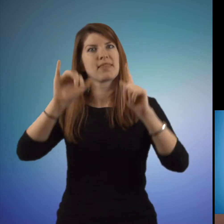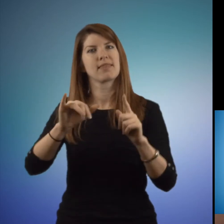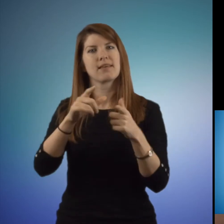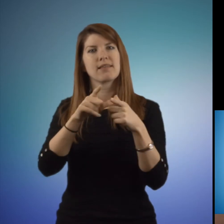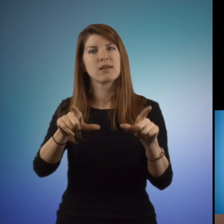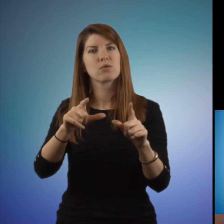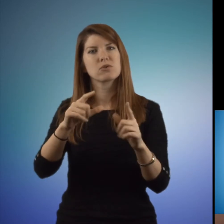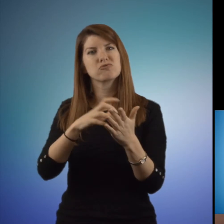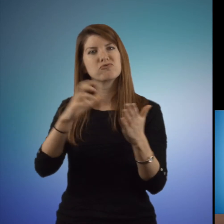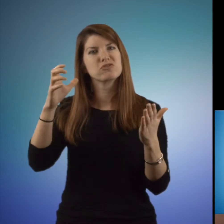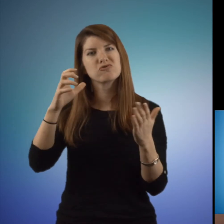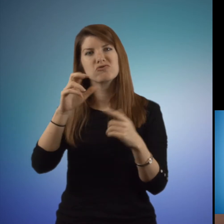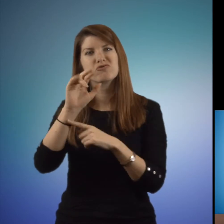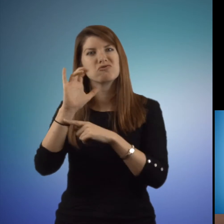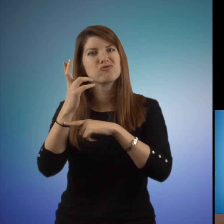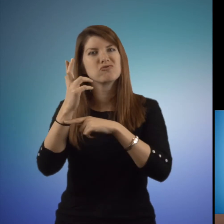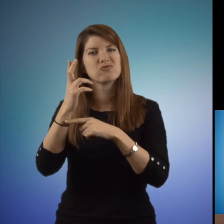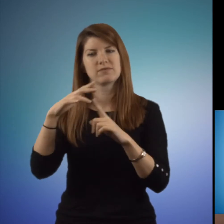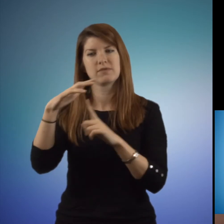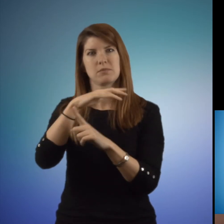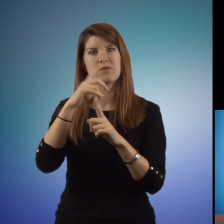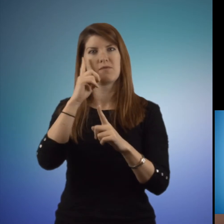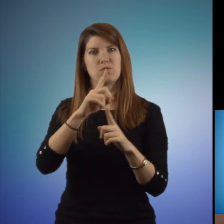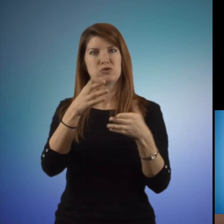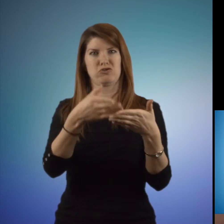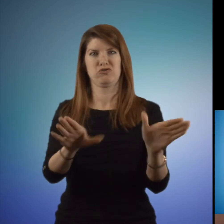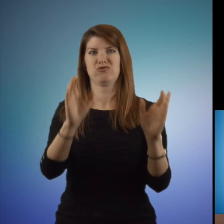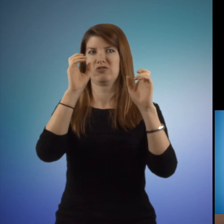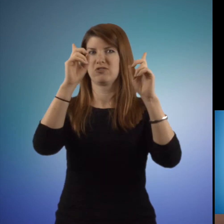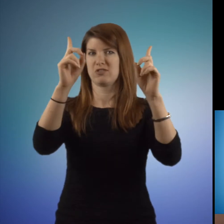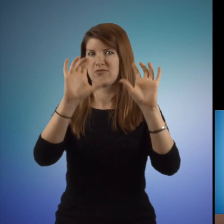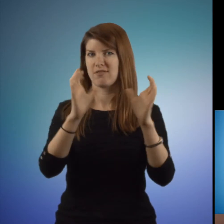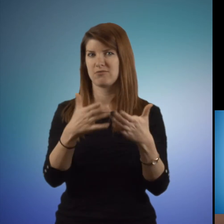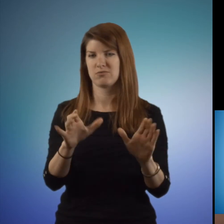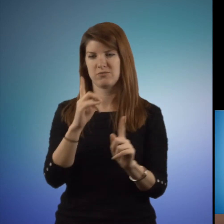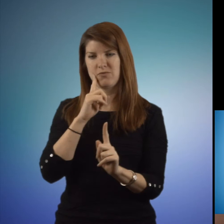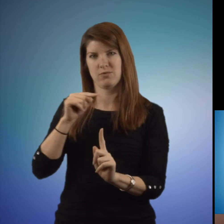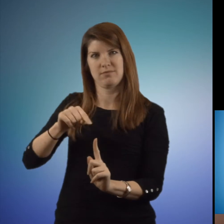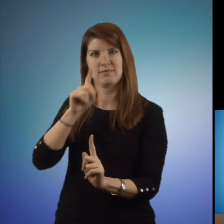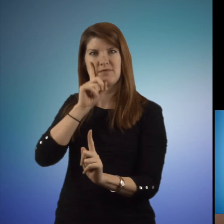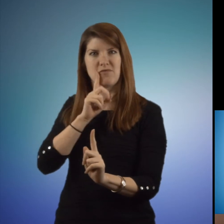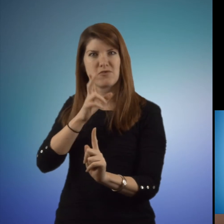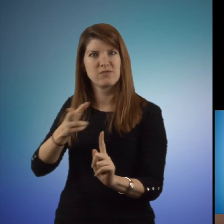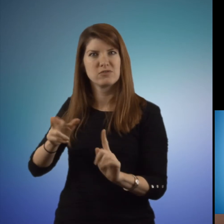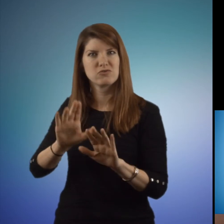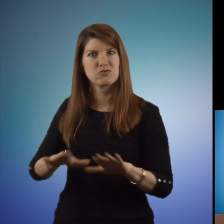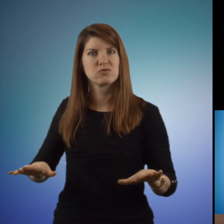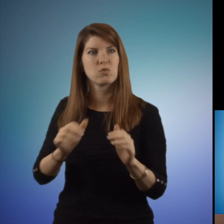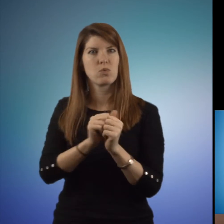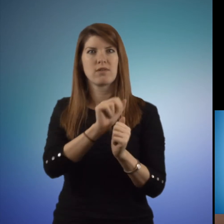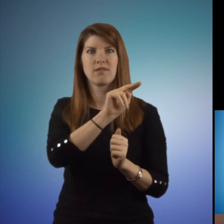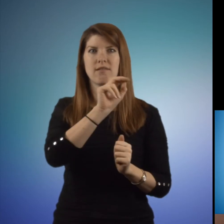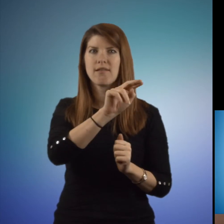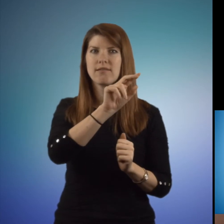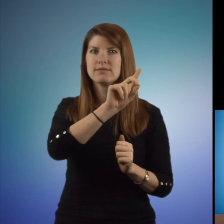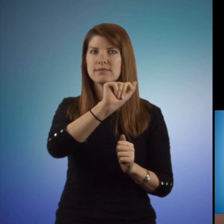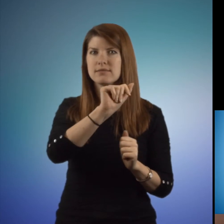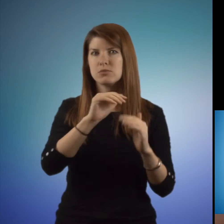or hard of hearing student in the general education classroom or whatever the setting is where their non-disabled peers are educated.